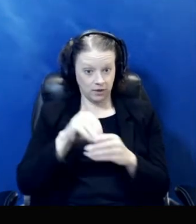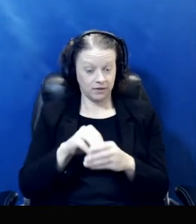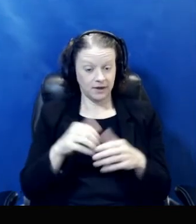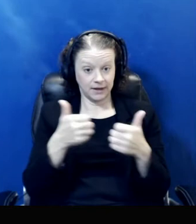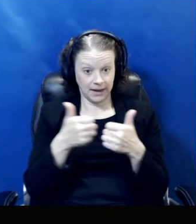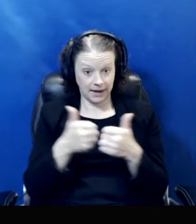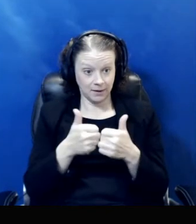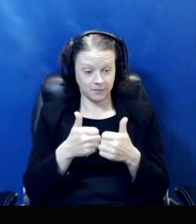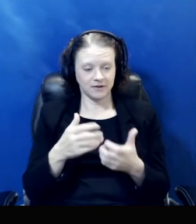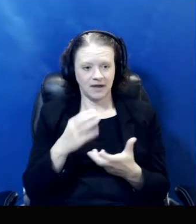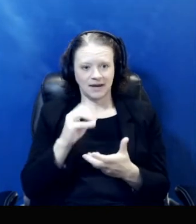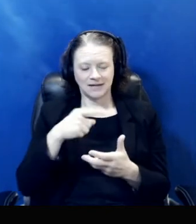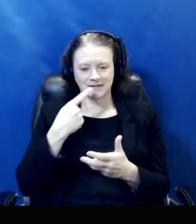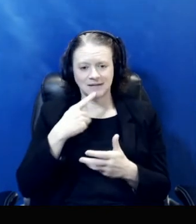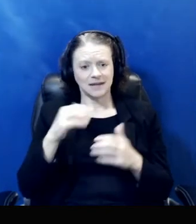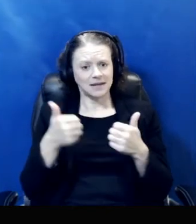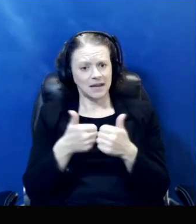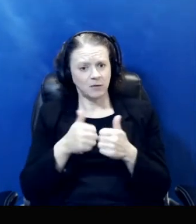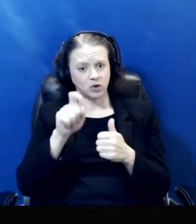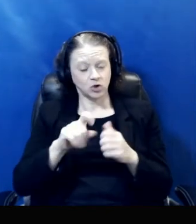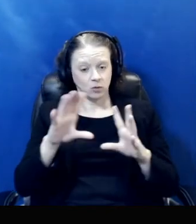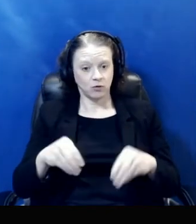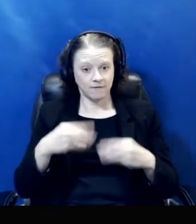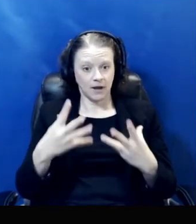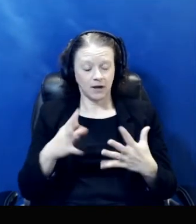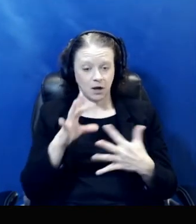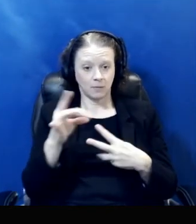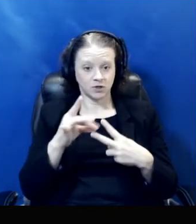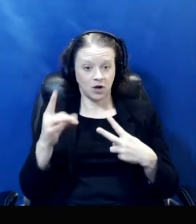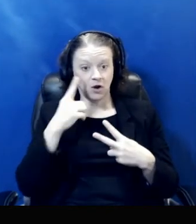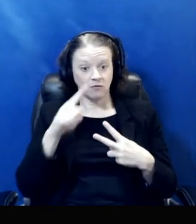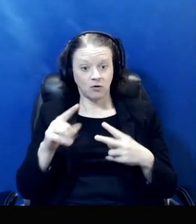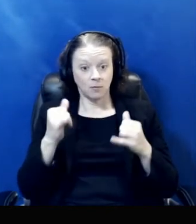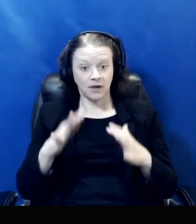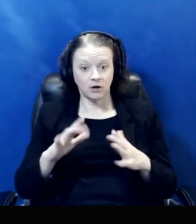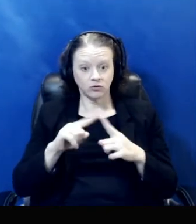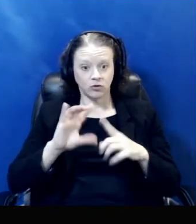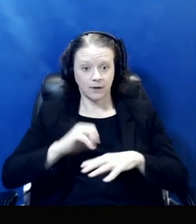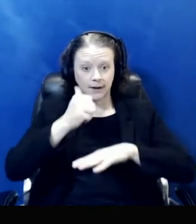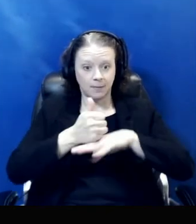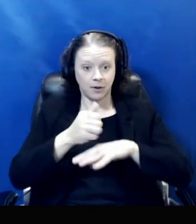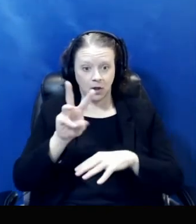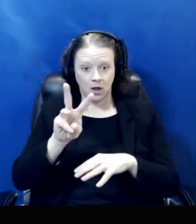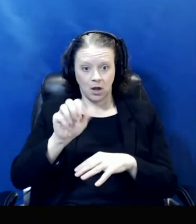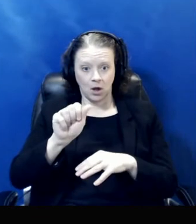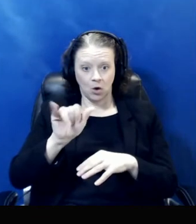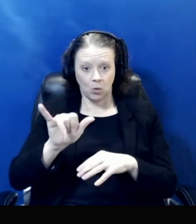provide an option for players to enable waypoint markers, directional cues, or some type of hints,